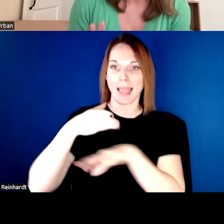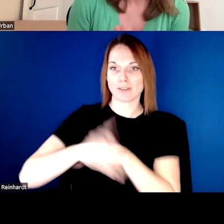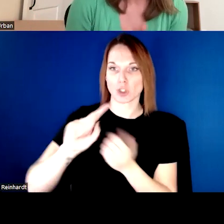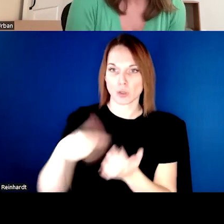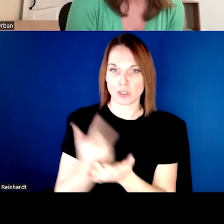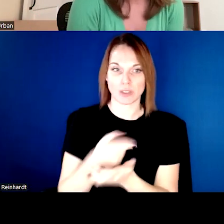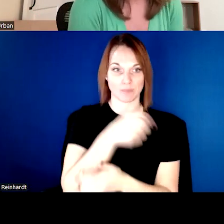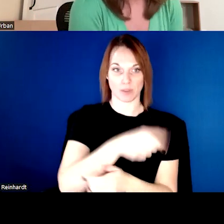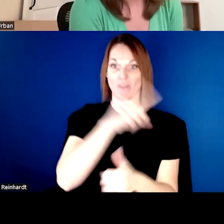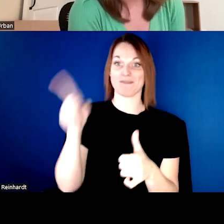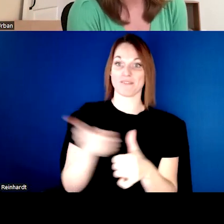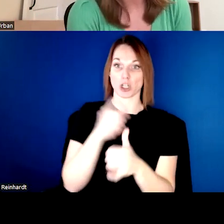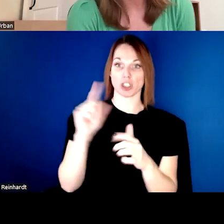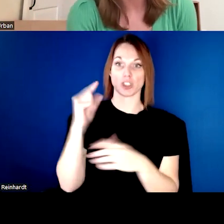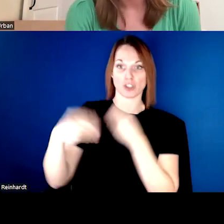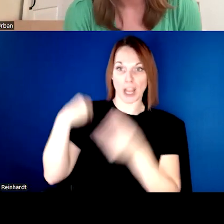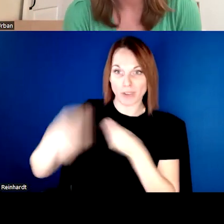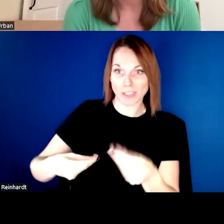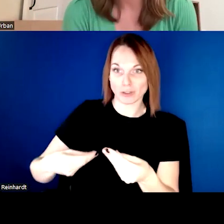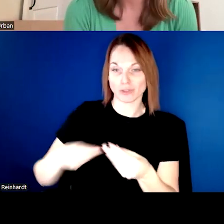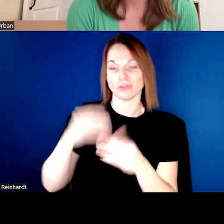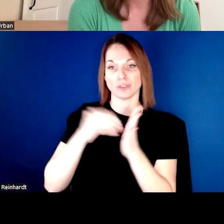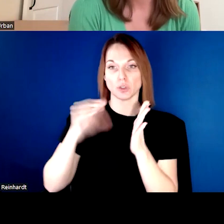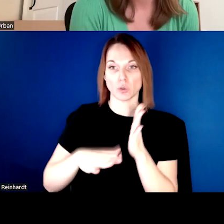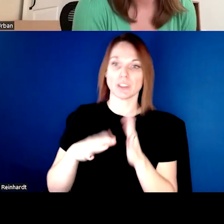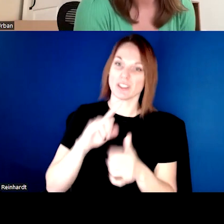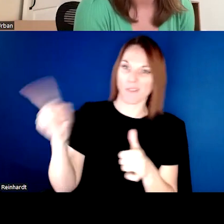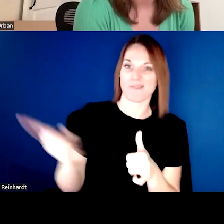person in their family to go to college, and students who were attending Public